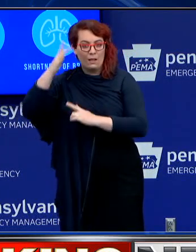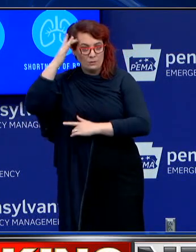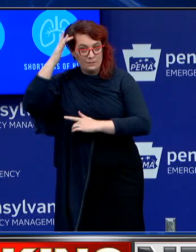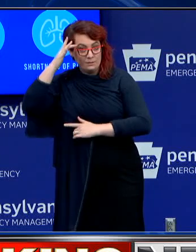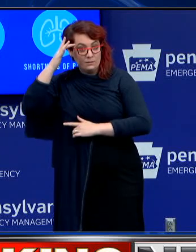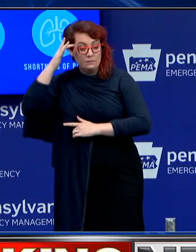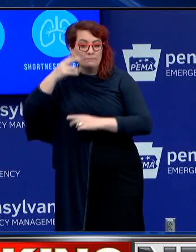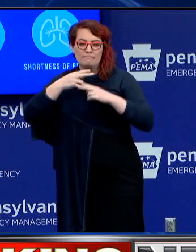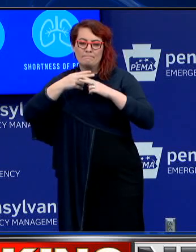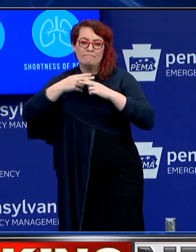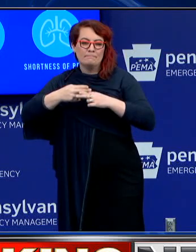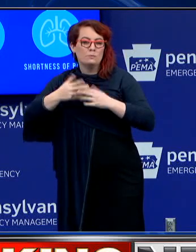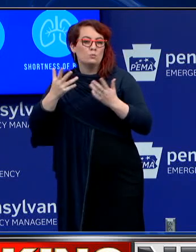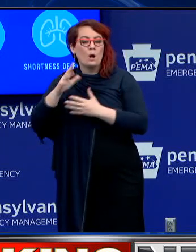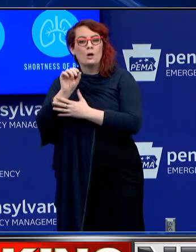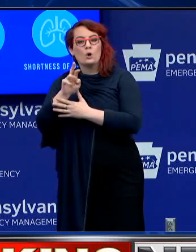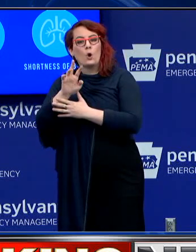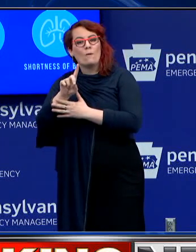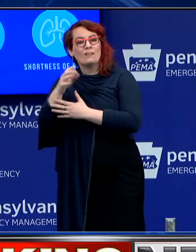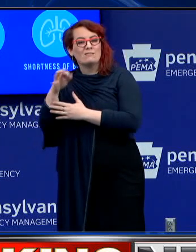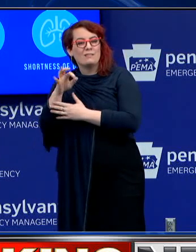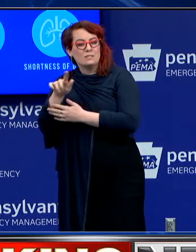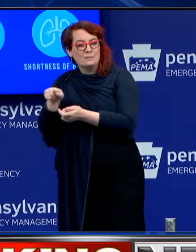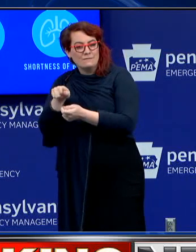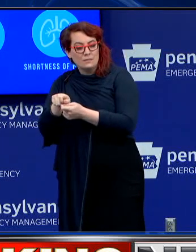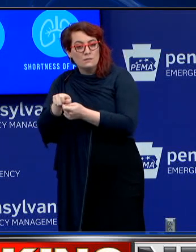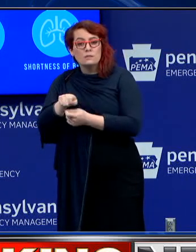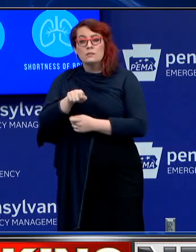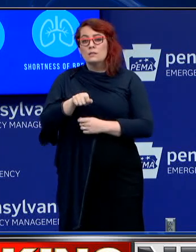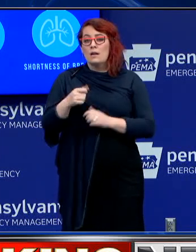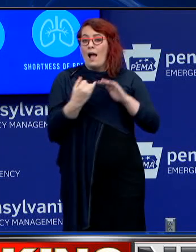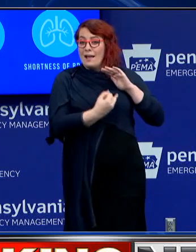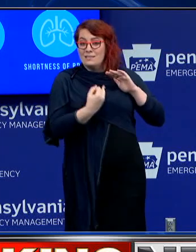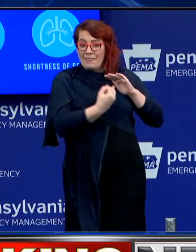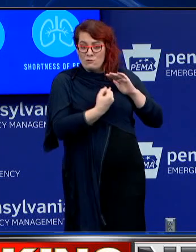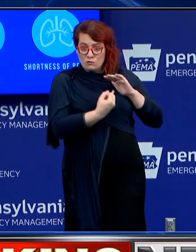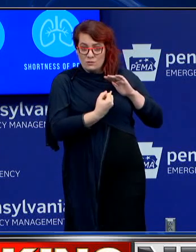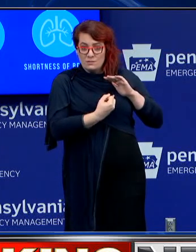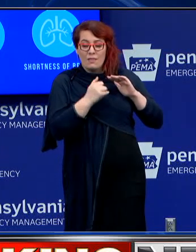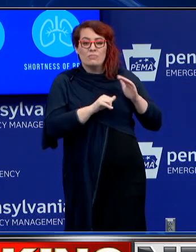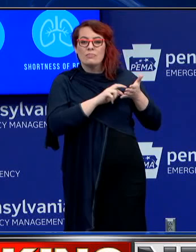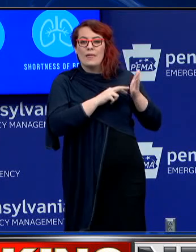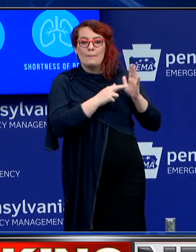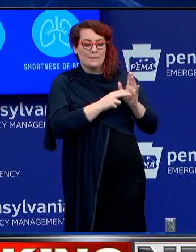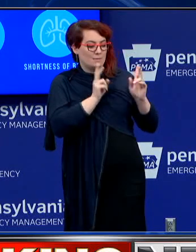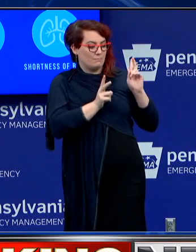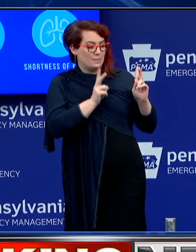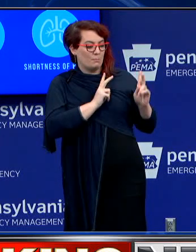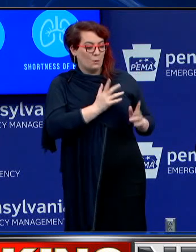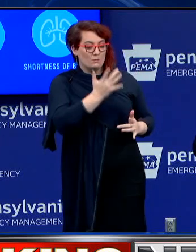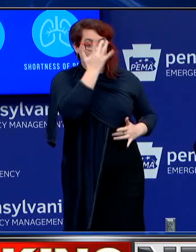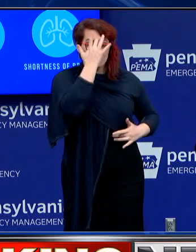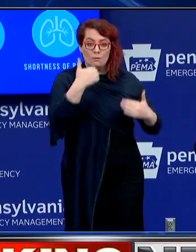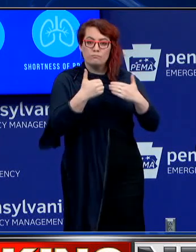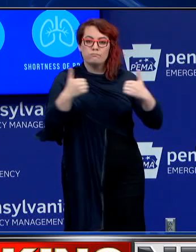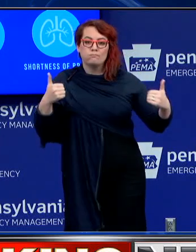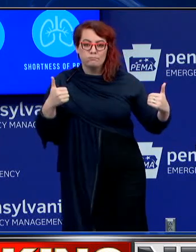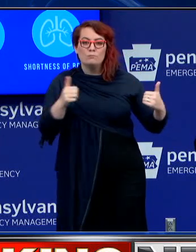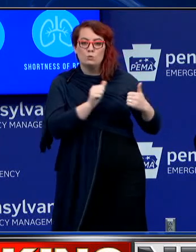THE WIG PARTY, IN WHAT NICKELODEON SNOW DOES A GROUP OF KIDS CALLED THE MIDNIGHT SOCIETY NICKELODEON SNOW DOES A GROUP OF KIDS CALLED THE MIDNIGHT SOCIETY MEET AND TELL TERRIFYING HORROR KIDS CALLED THE MIDNIGHT SOCIETY MEET AND TELL TERRIFYING HORROR STORIES? MEET AND TELL TERRIFYING HORROR STORIES? >> THE ANSWER ARE YOU AFRAID OF STORIES? >> THE ANSWER ARE YOU AFRAID OF THE DARK. THE ANSWER ARE YOU AFRAID OF THE DARK. WE'RE THROWING IT BACK '90S